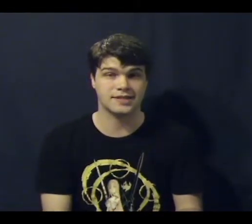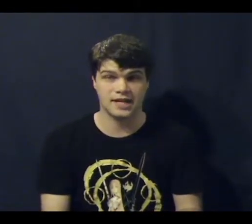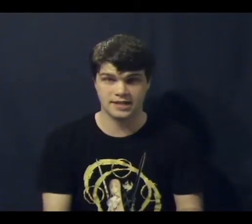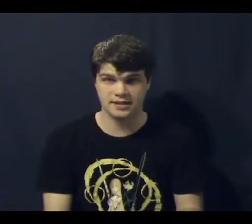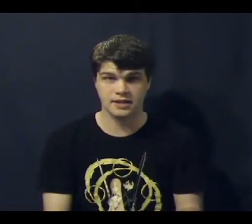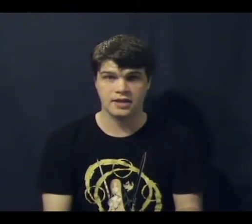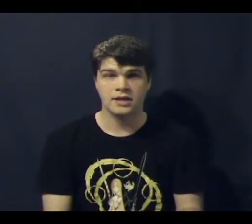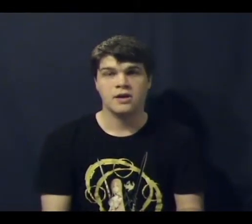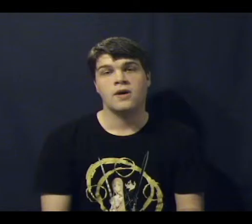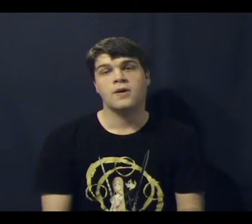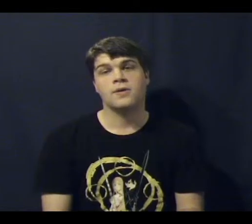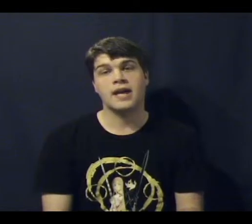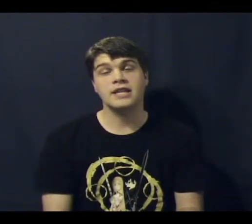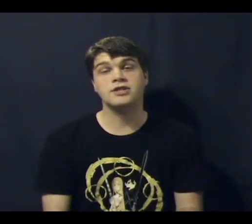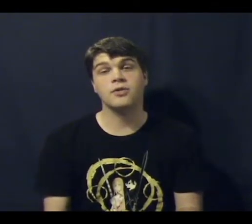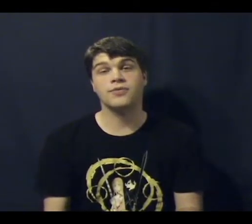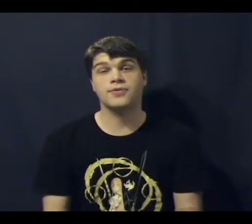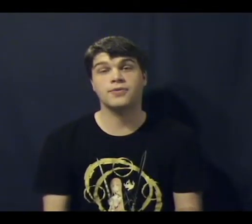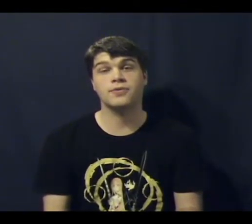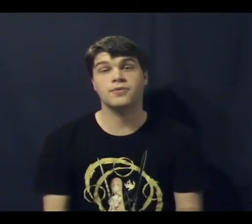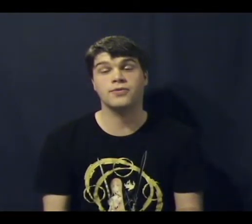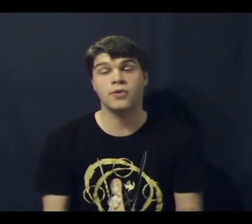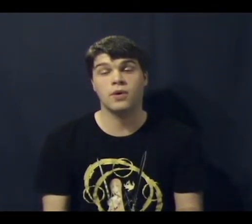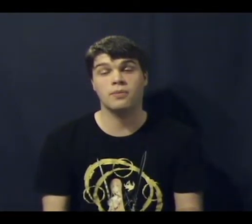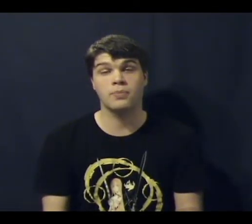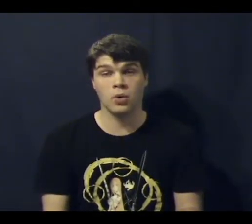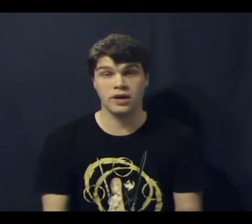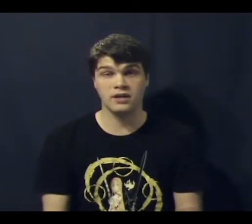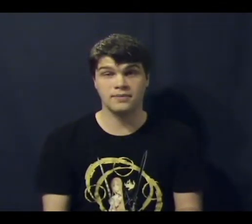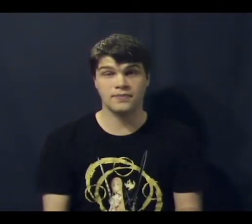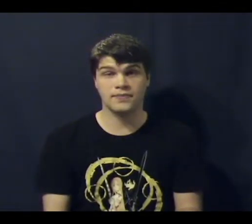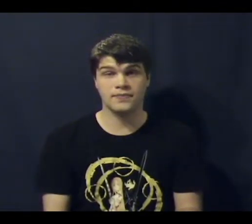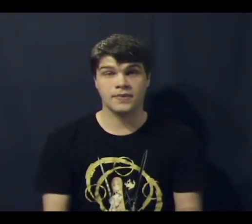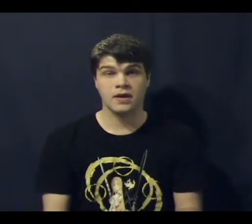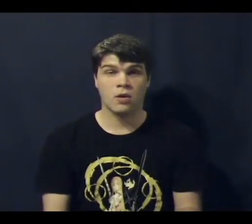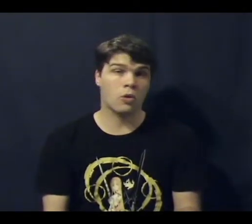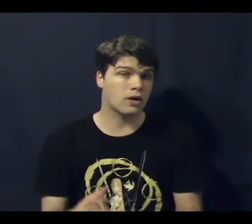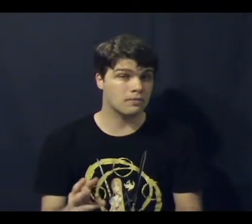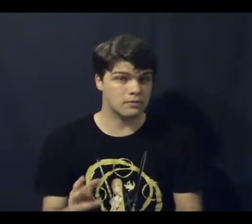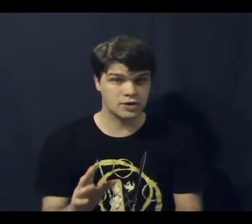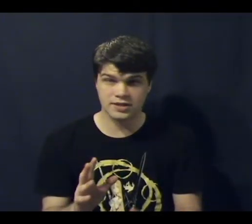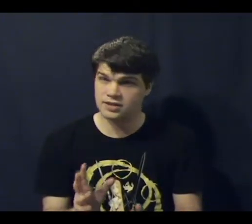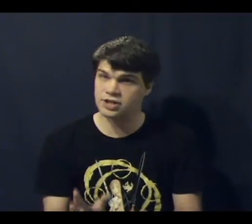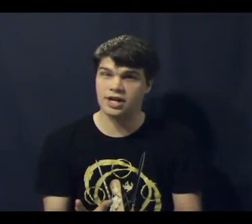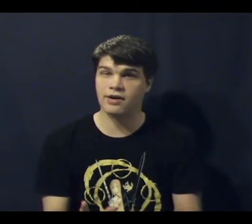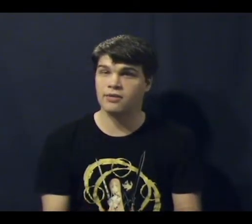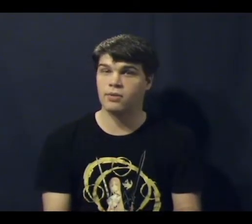signs. Okay, so for boy, or just the generic word